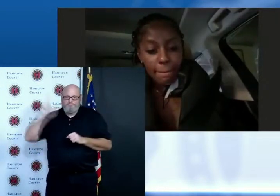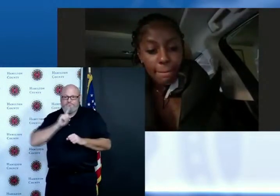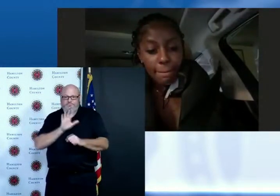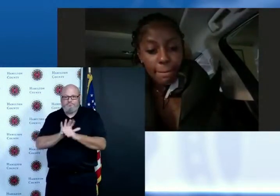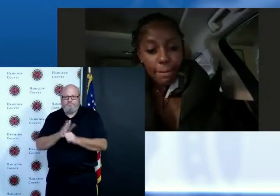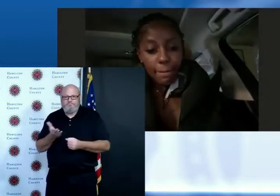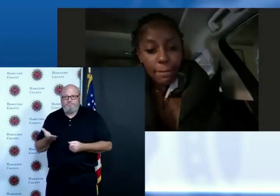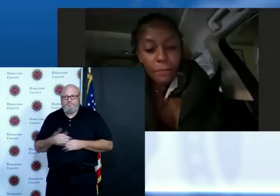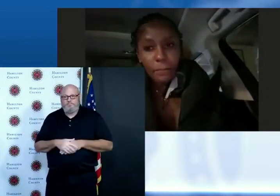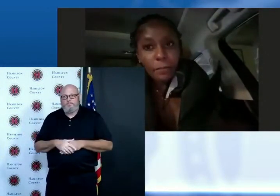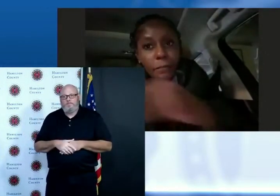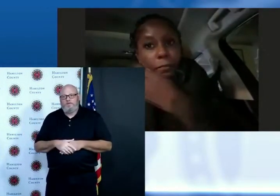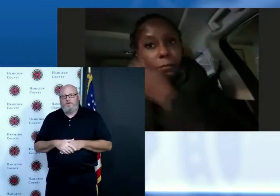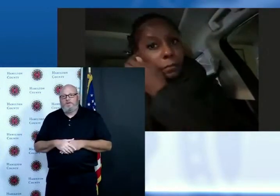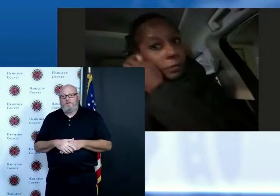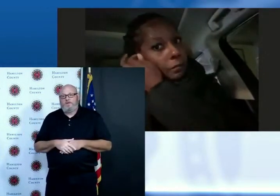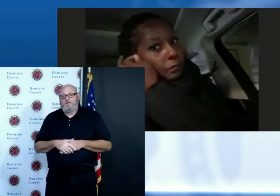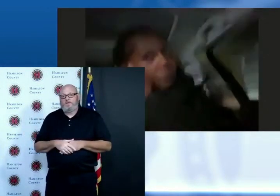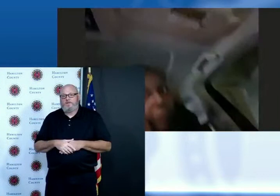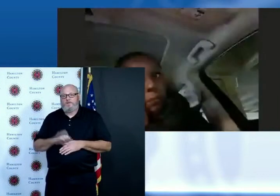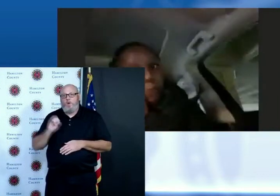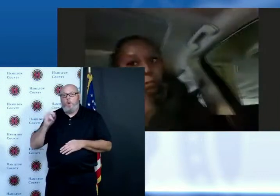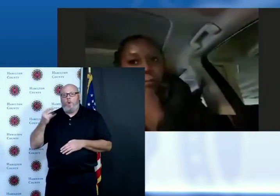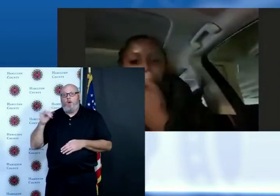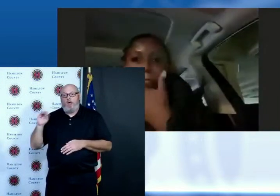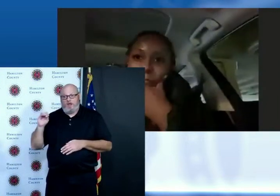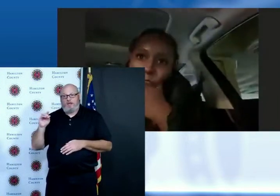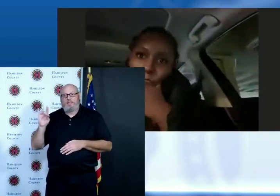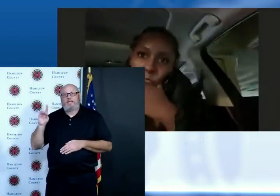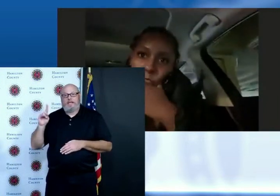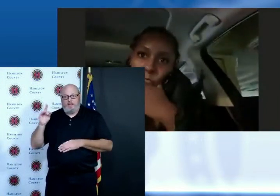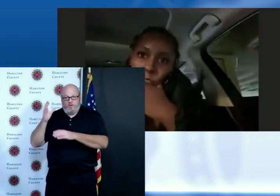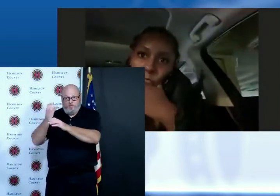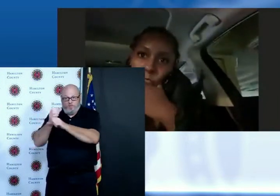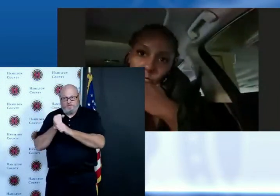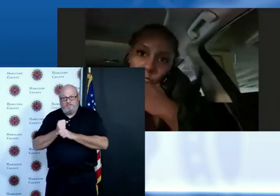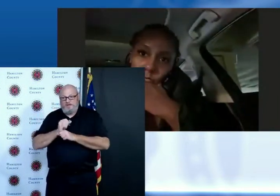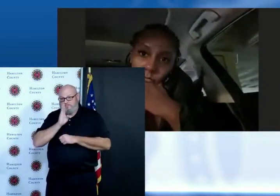about Ohio receiving direct shipments from vaccines straight to our pharmacies